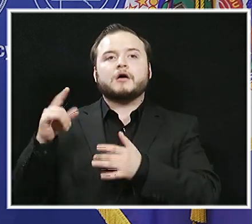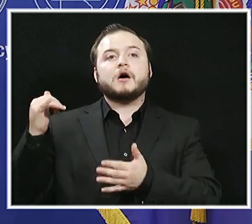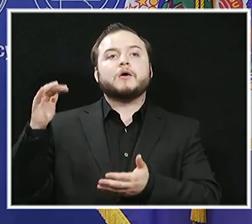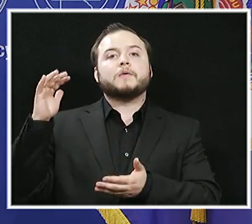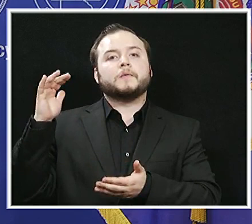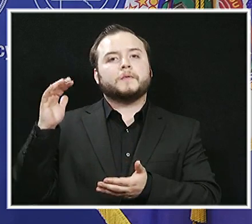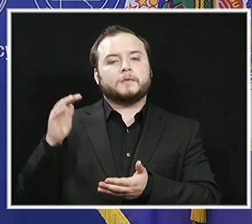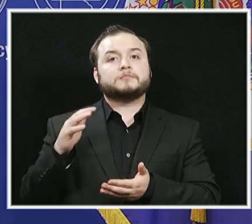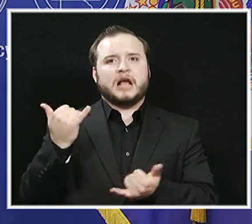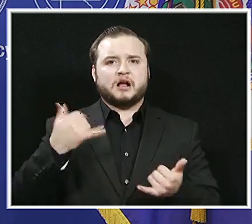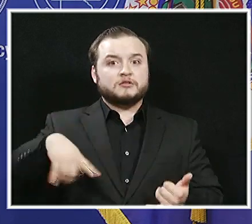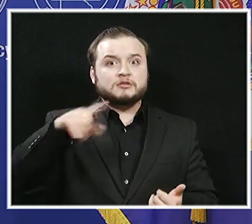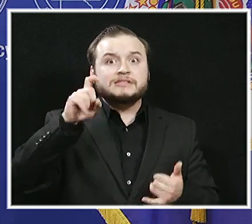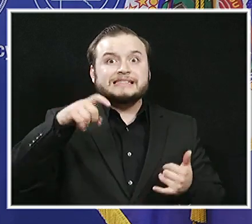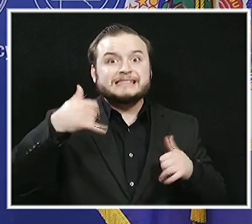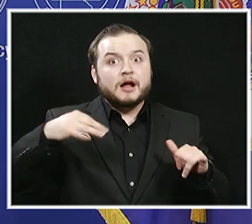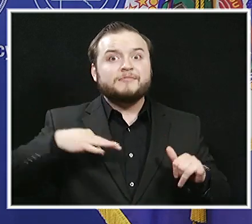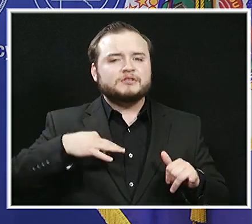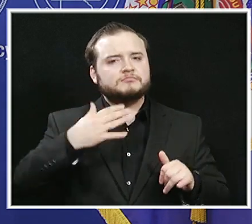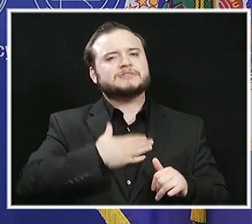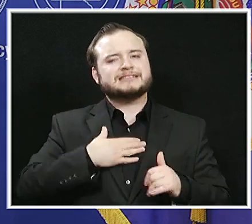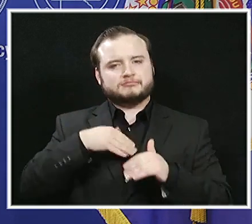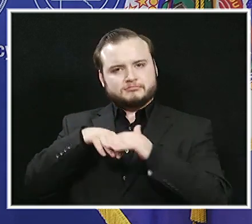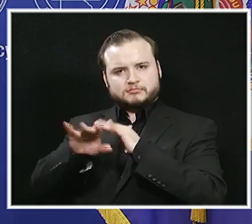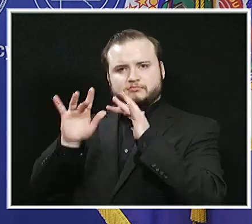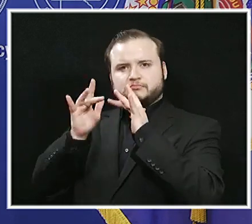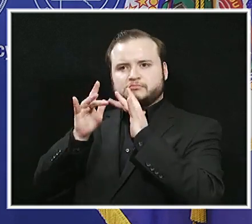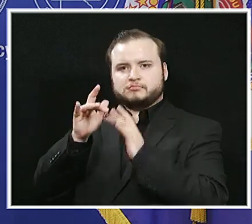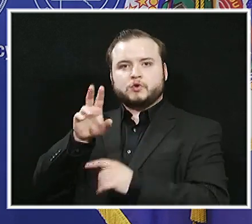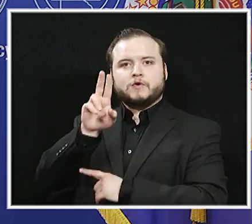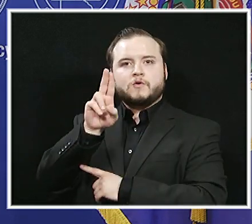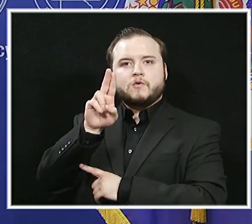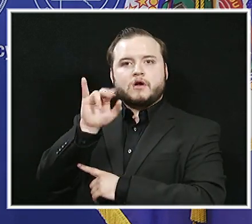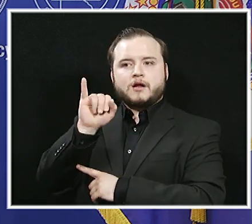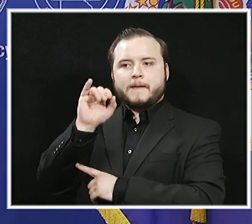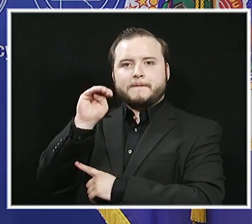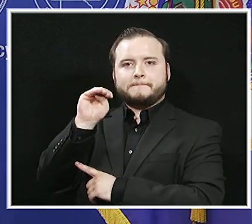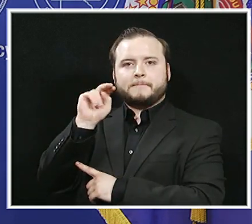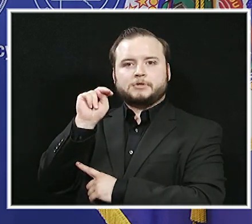518,000 applications for unemployment since March. Folks,